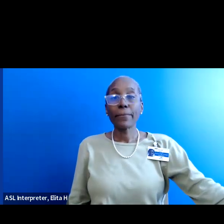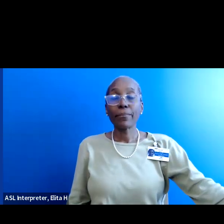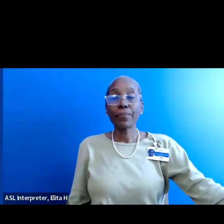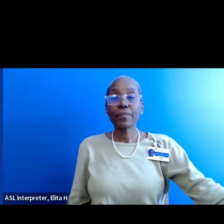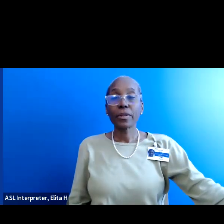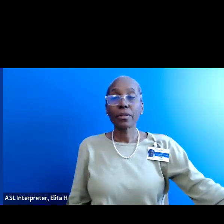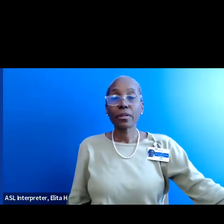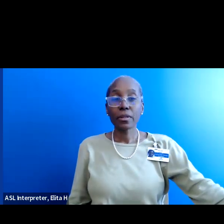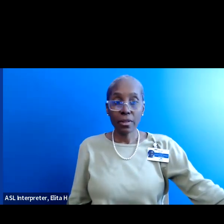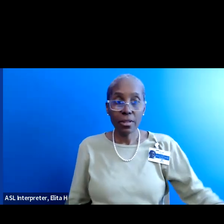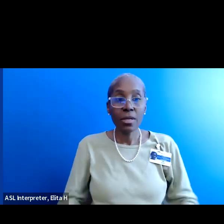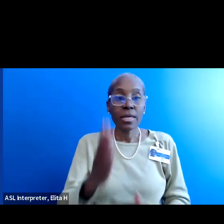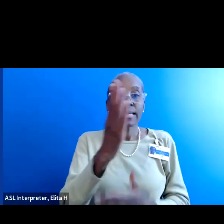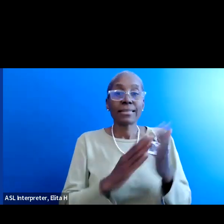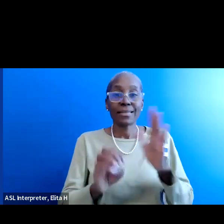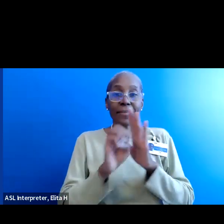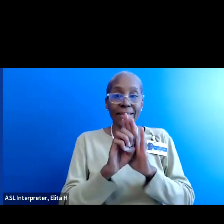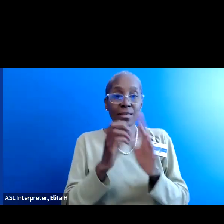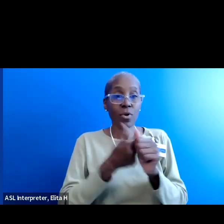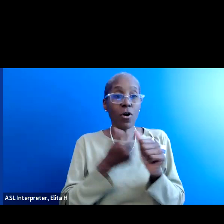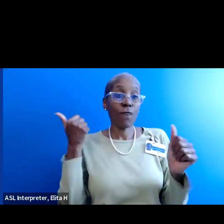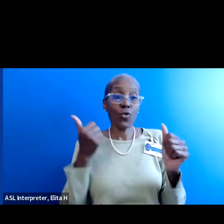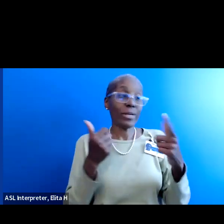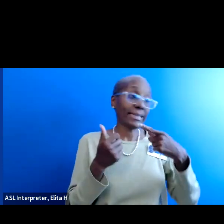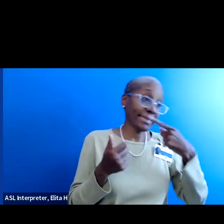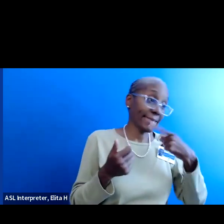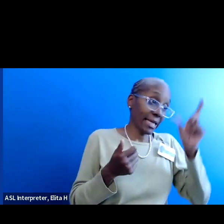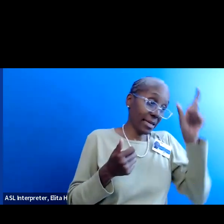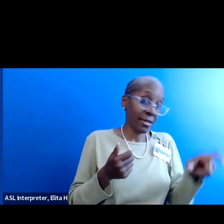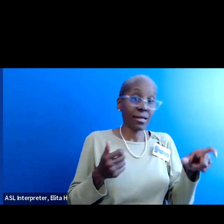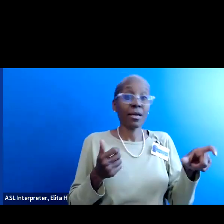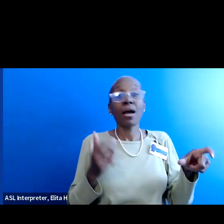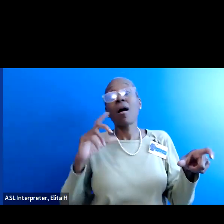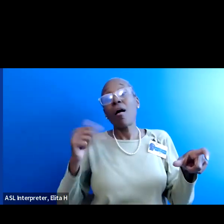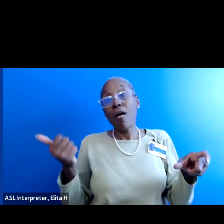Some examples of what to avoid saying and some suggestions for more effective communication.